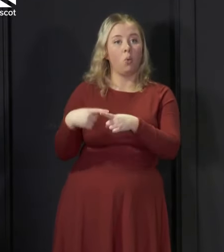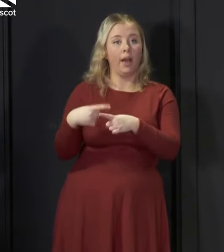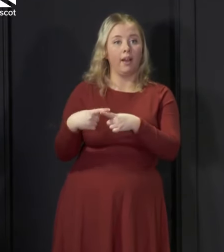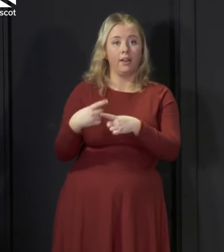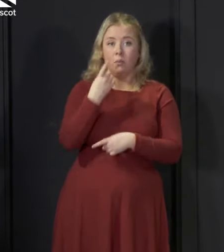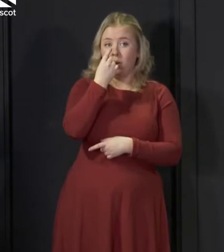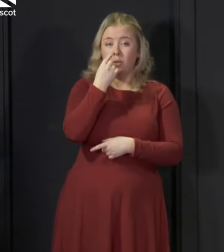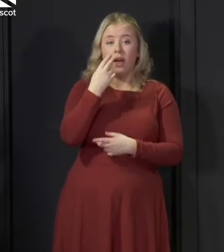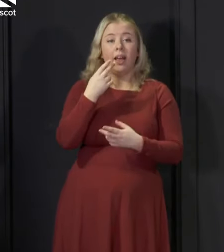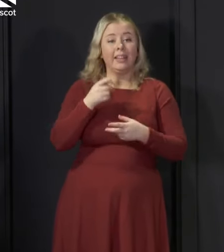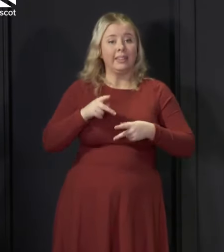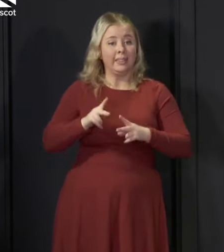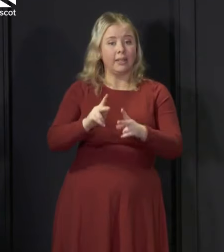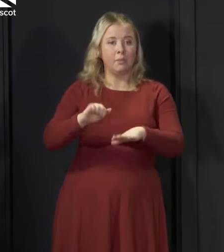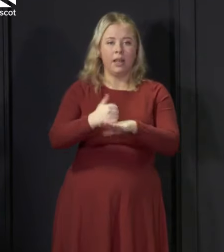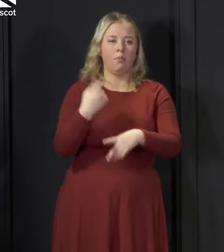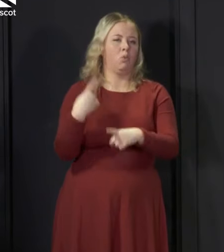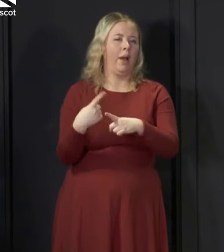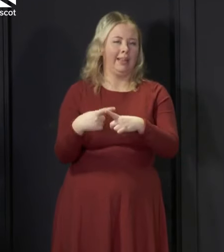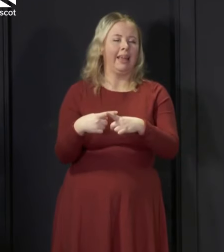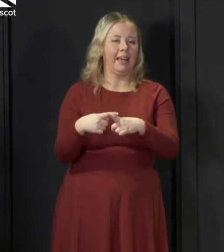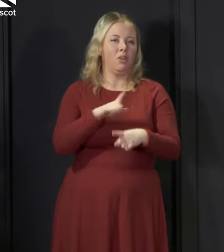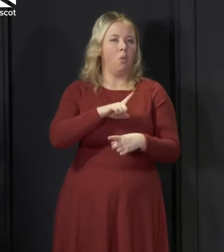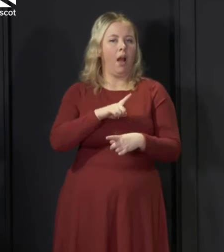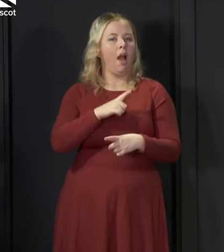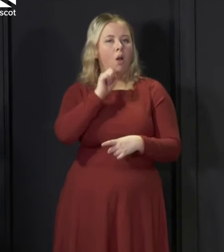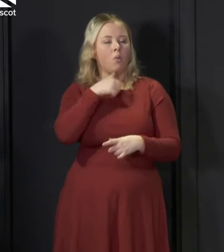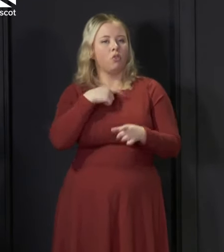been put in place quickly, we will seek to, where we can, simplify them as we go, but